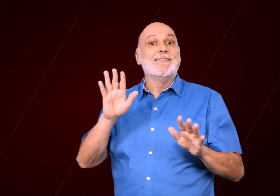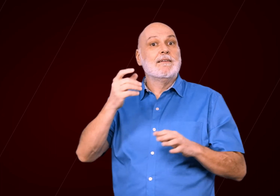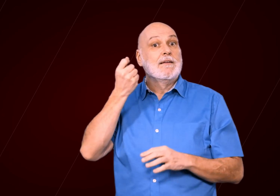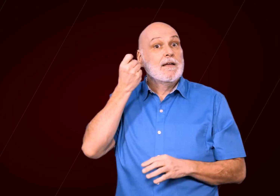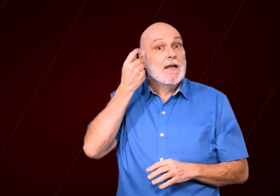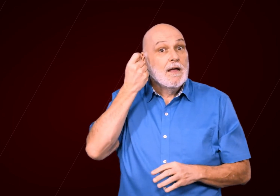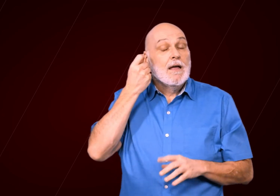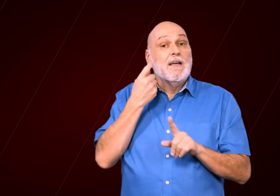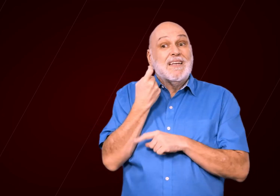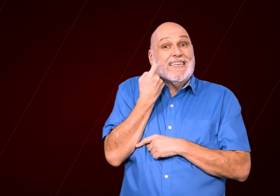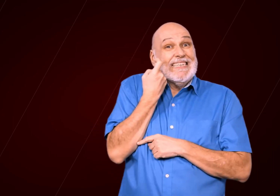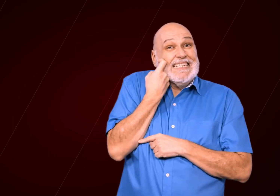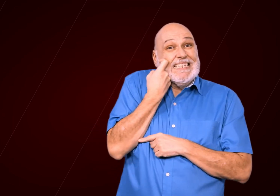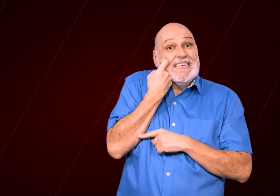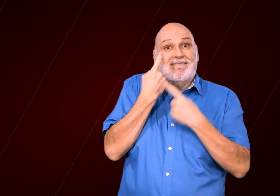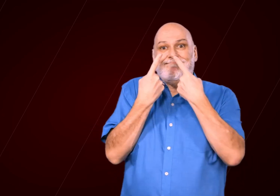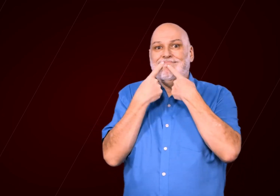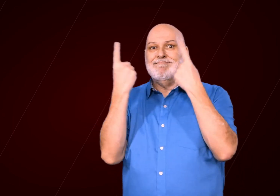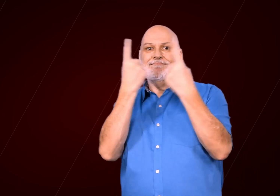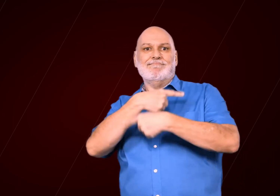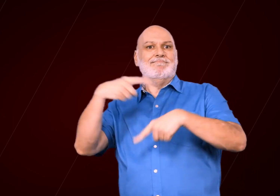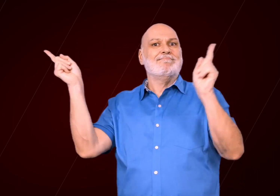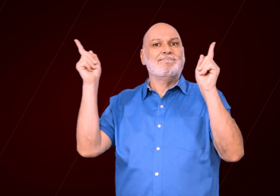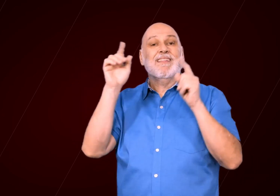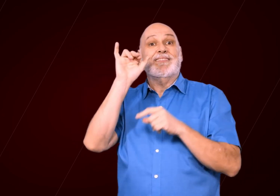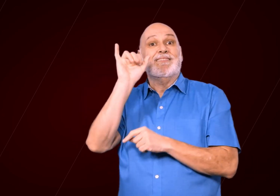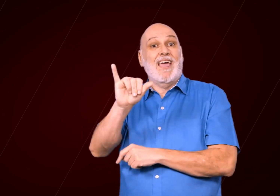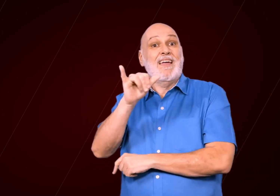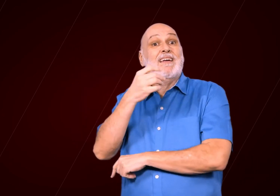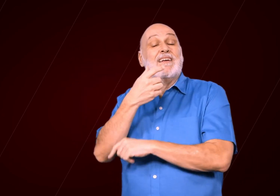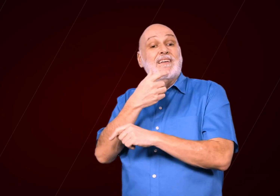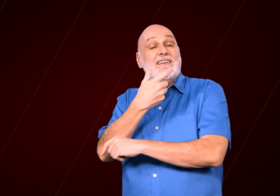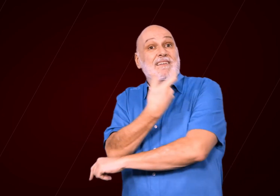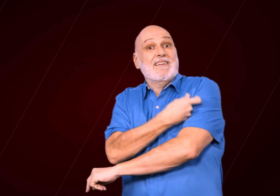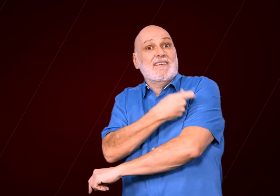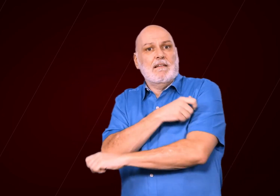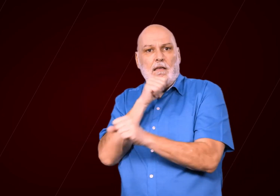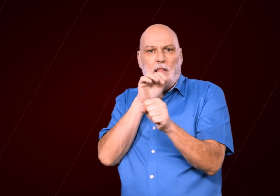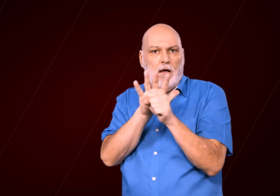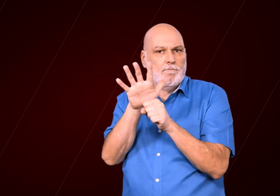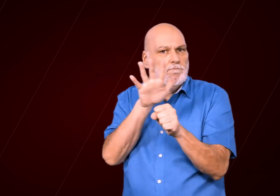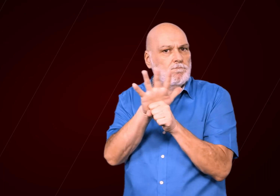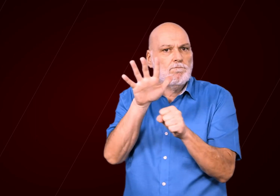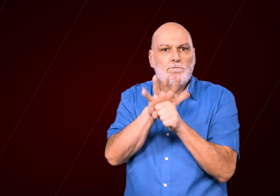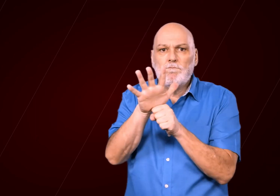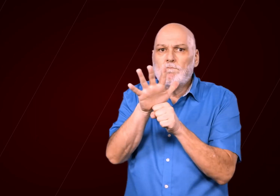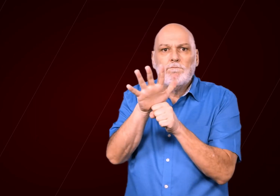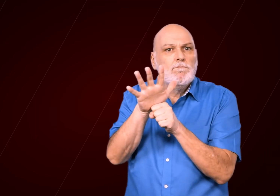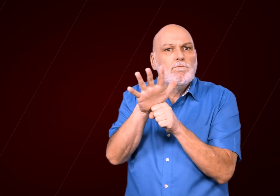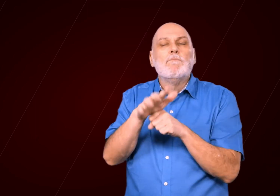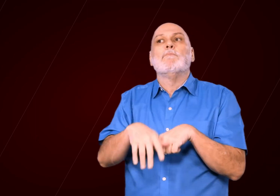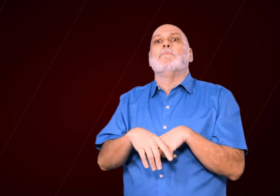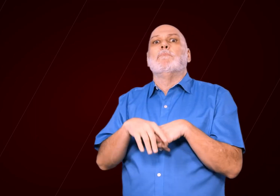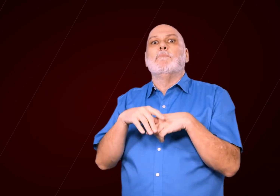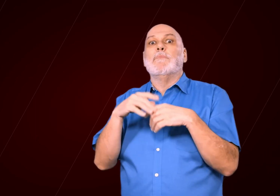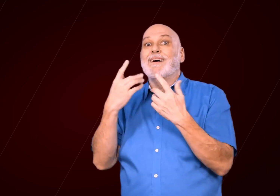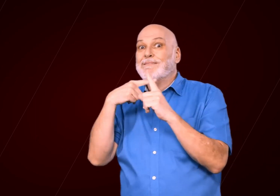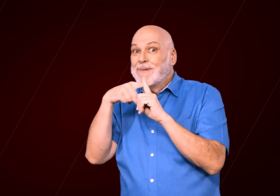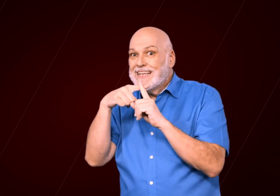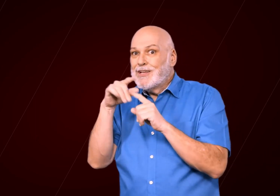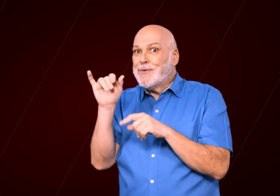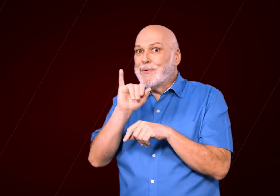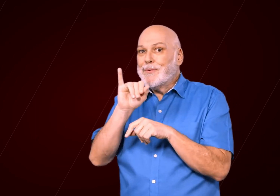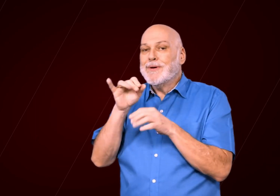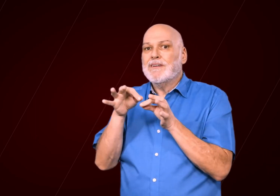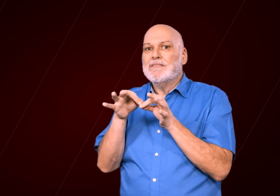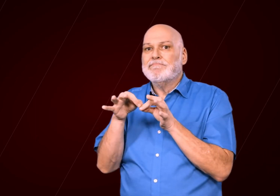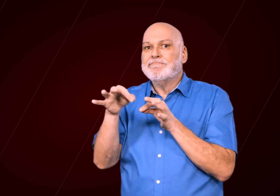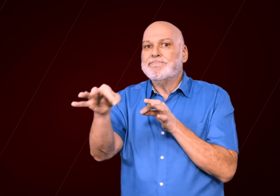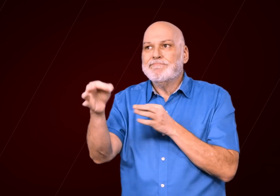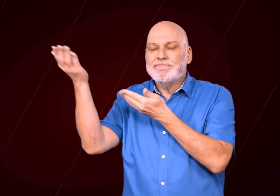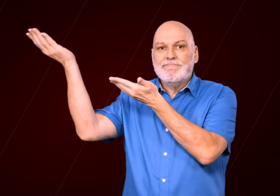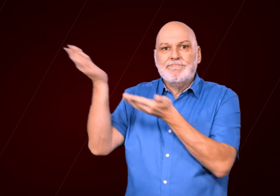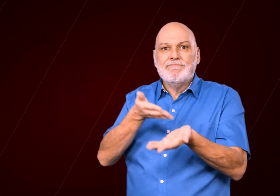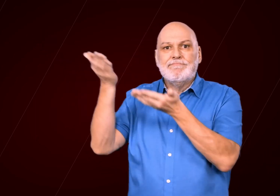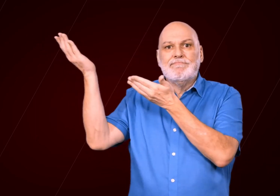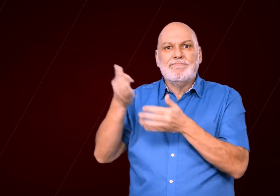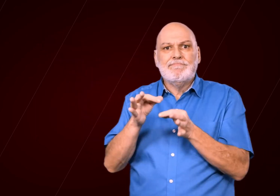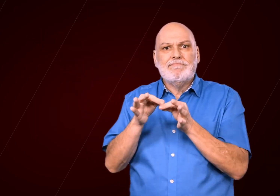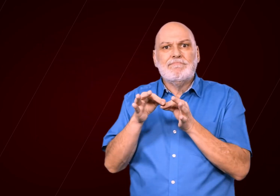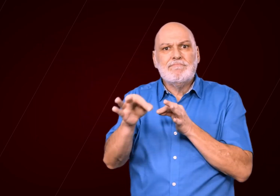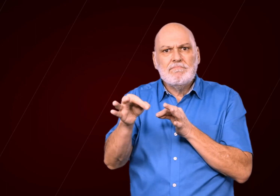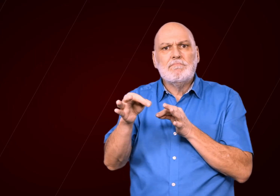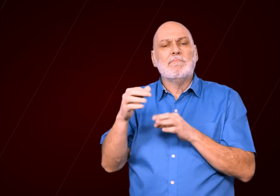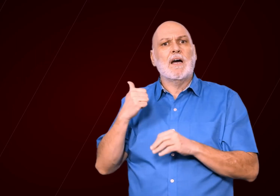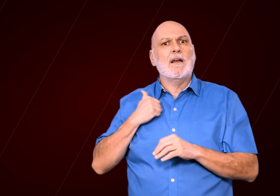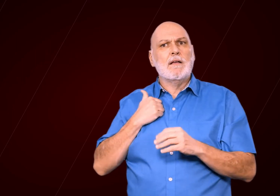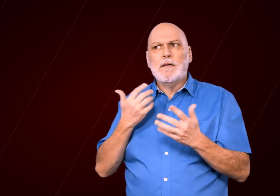But recently there were reports of shortages and delays.